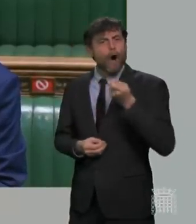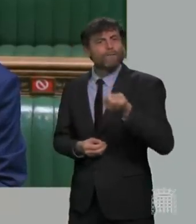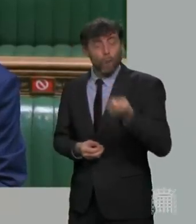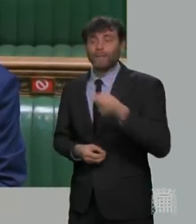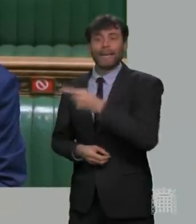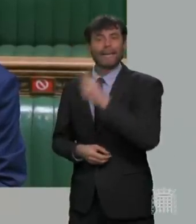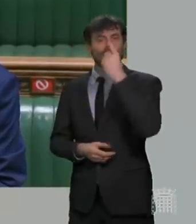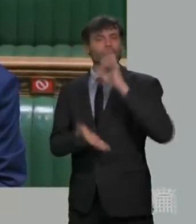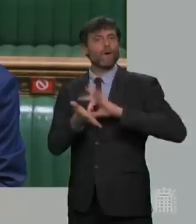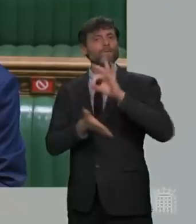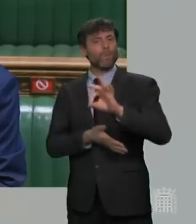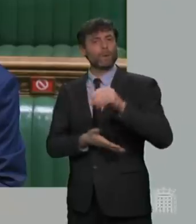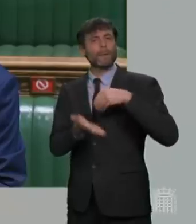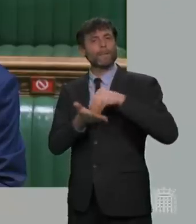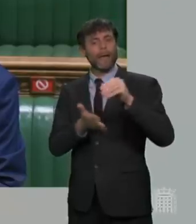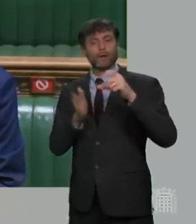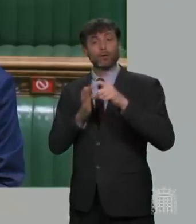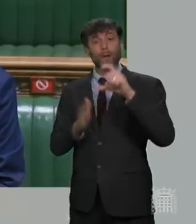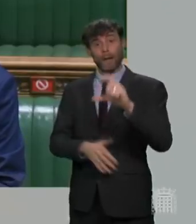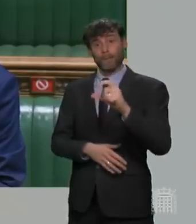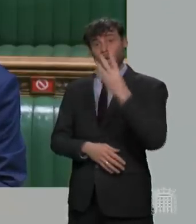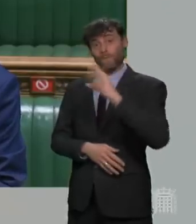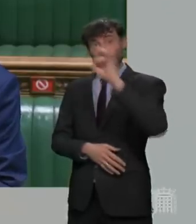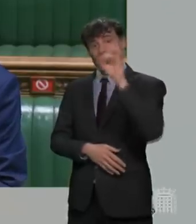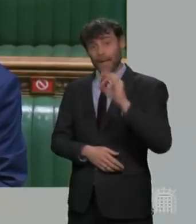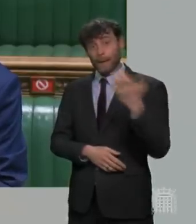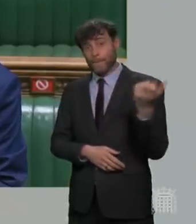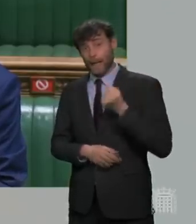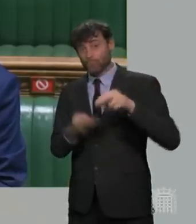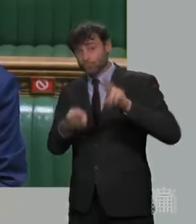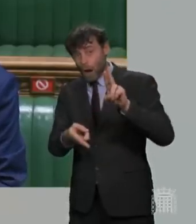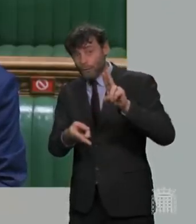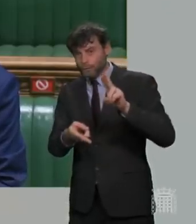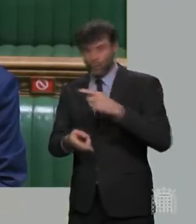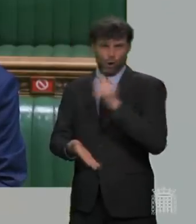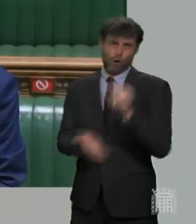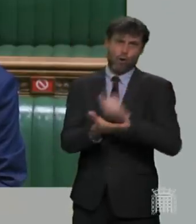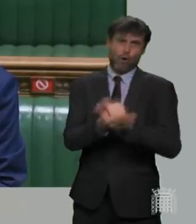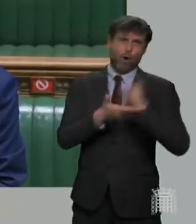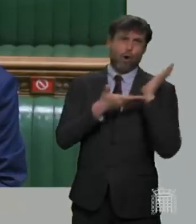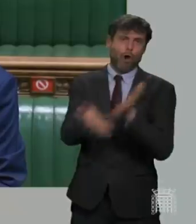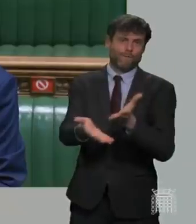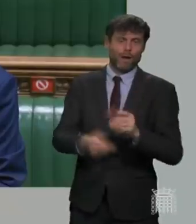Cummings a 40% pay rise. He could afford that; now, he is asking NHS nurses to take a real-terms